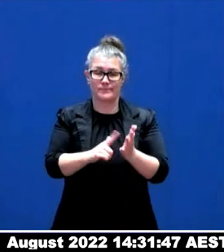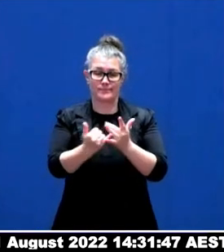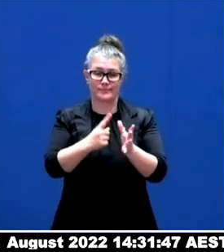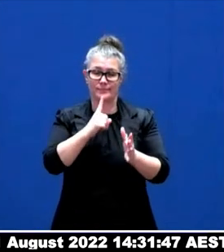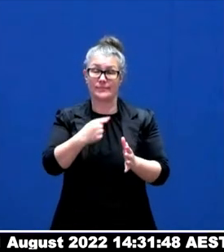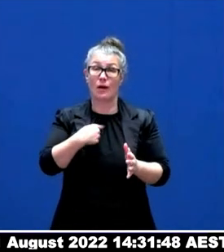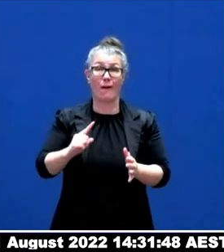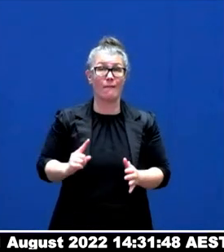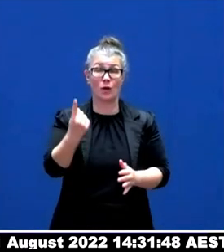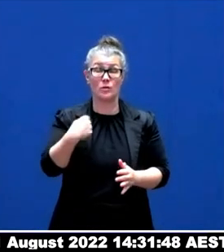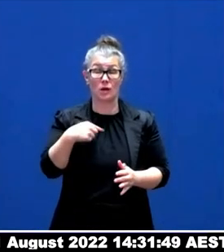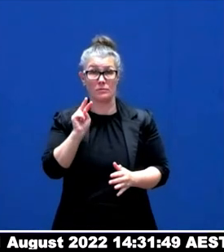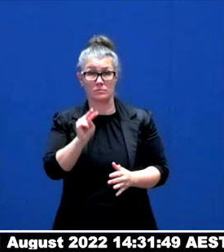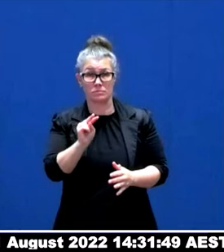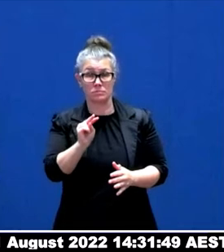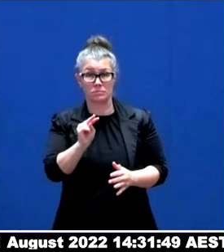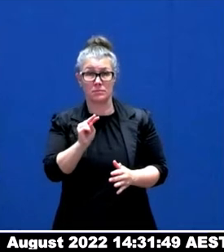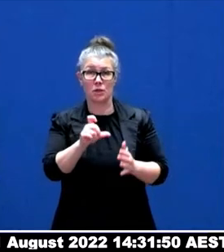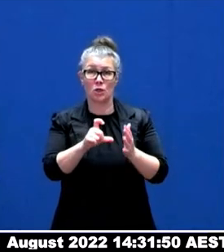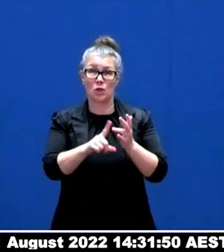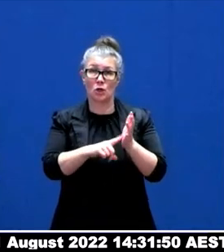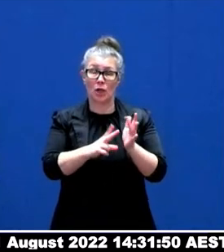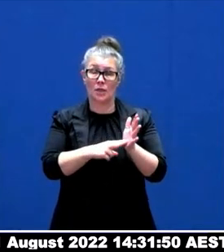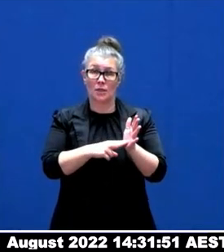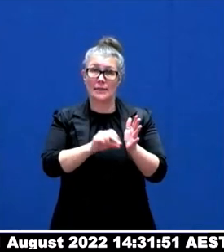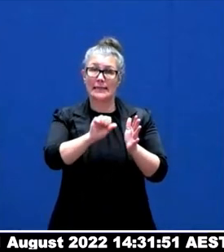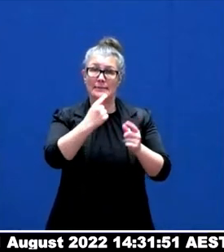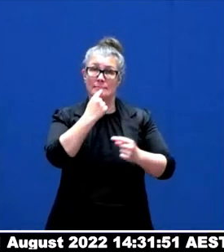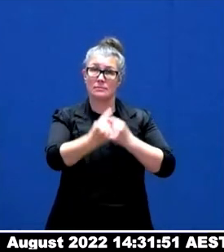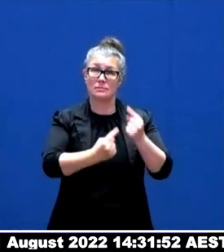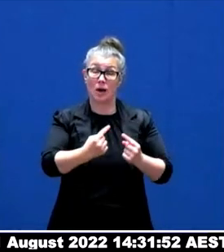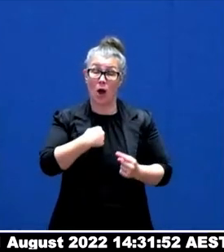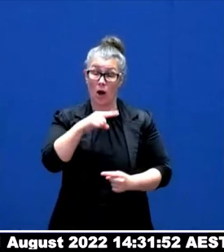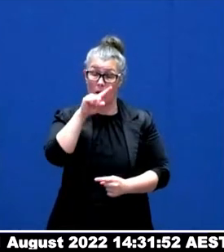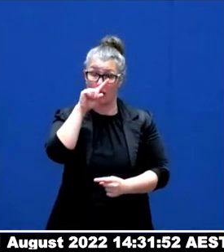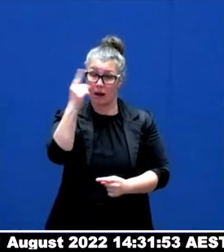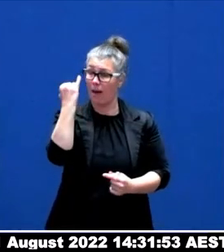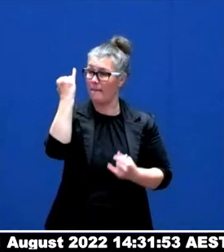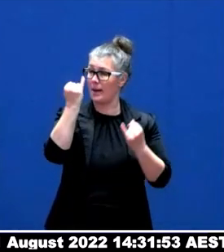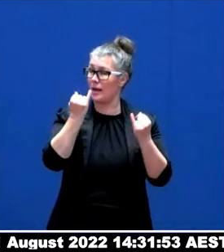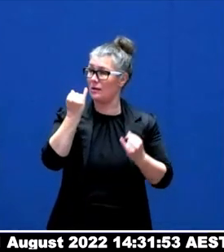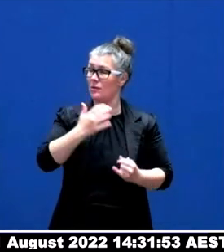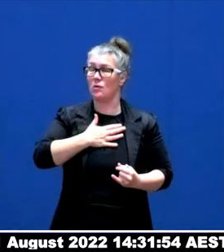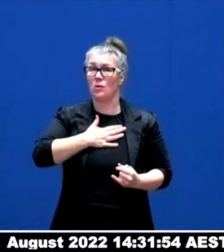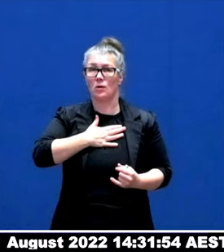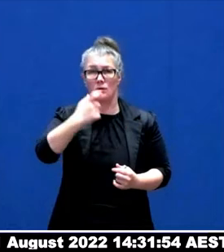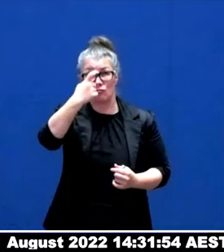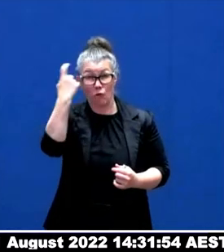absolutely - could not imagine how traumatic that situation in the flood could have been